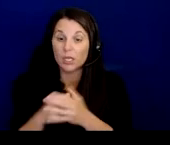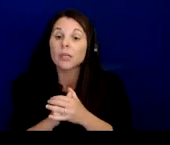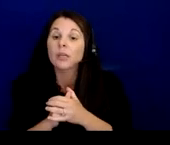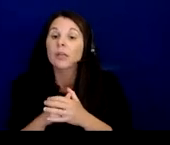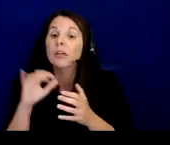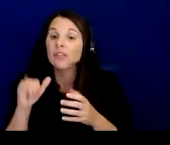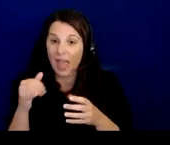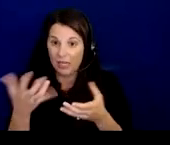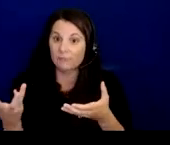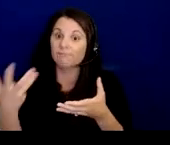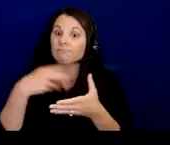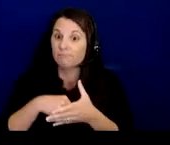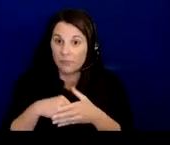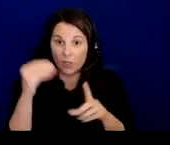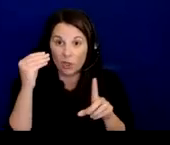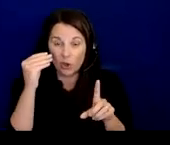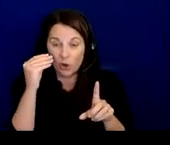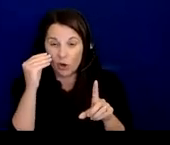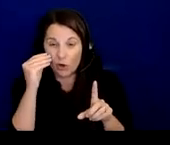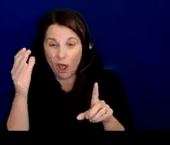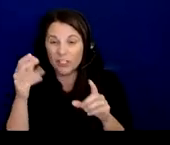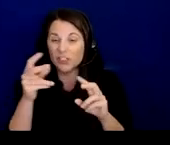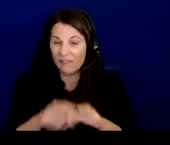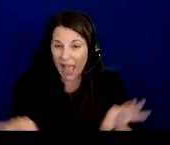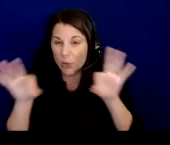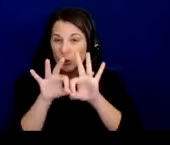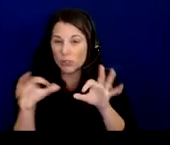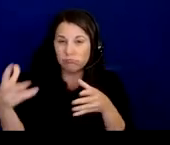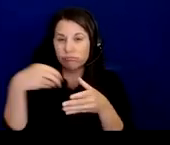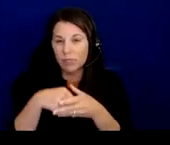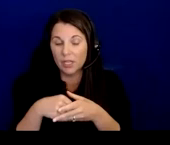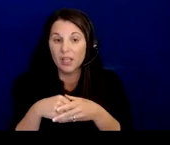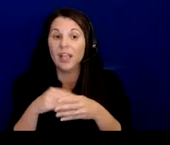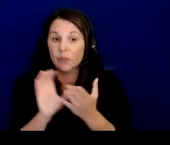that facilitates what's known as civic imagination. A Tim Wise talk. I don't know if you call it